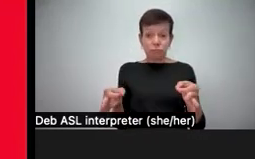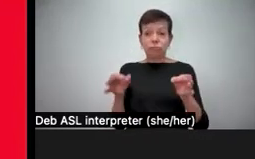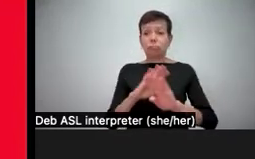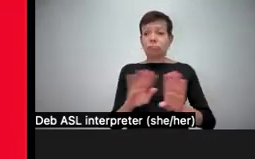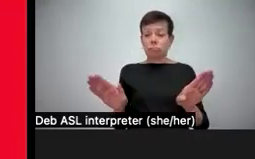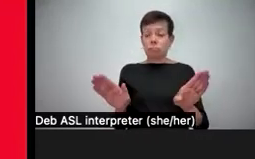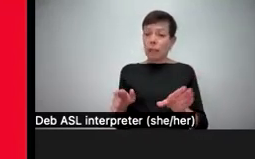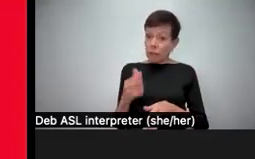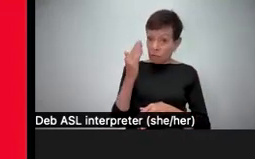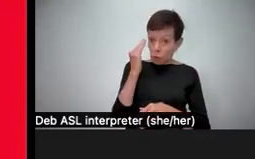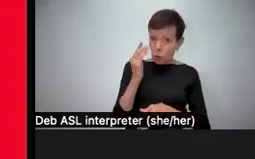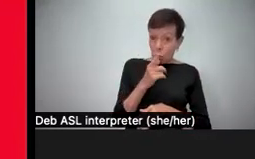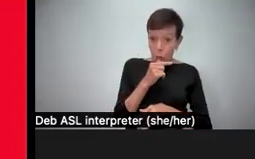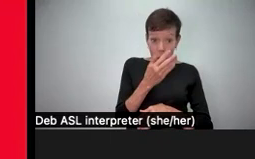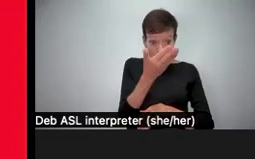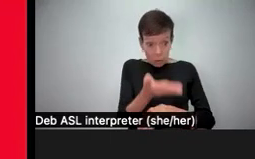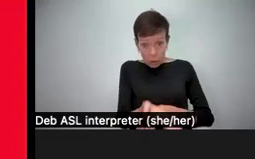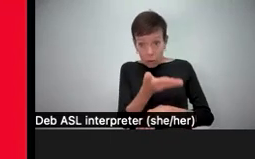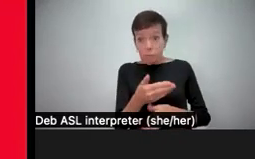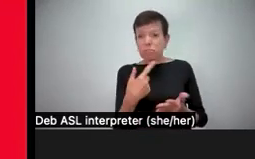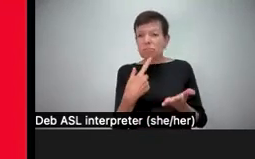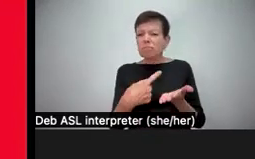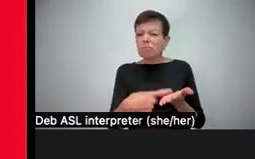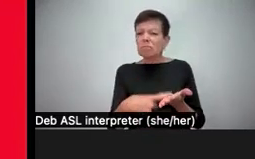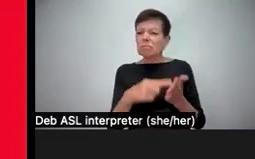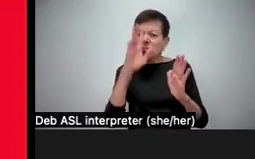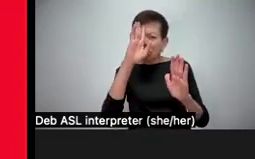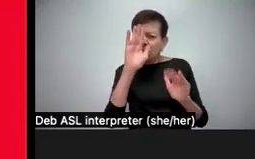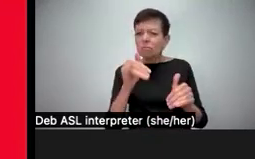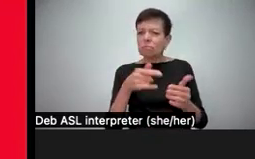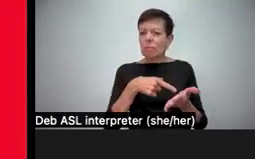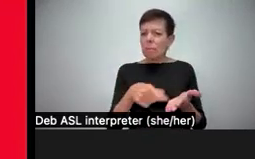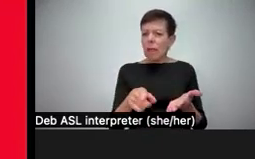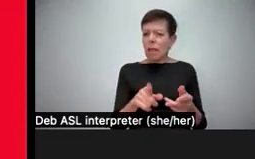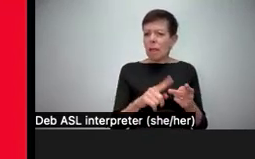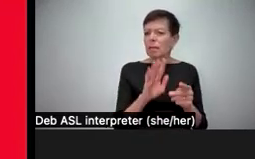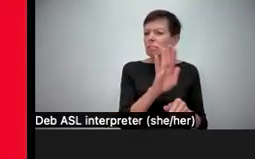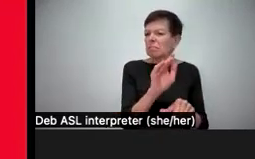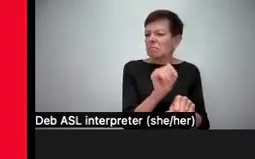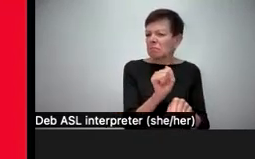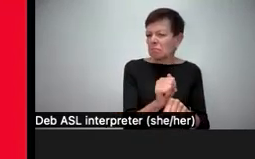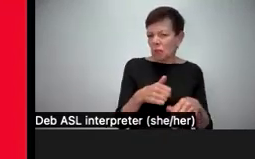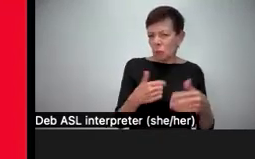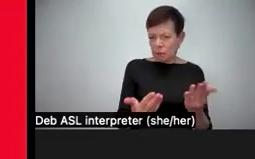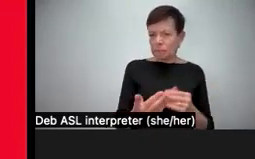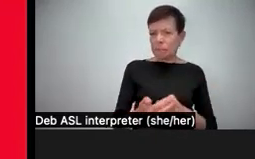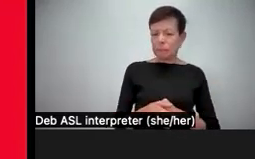them about what they expect to be paid for this type of project and the work you need them to do.